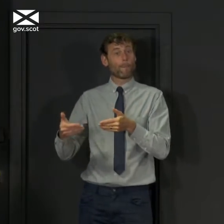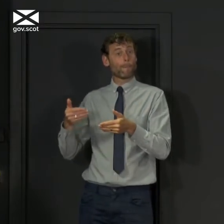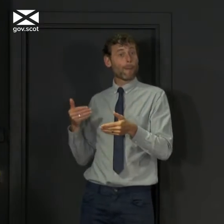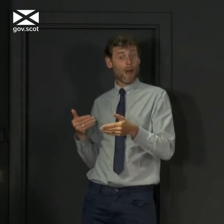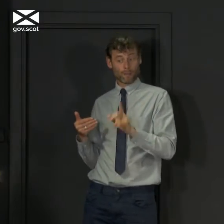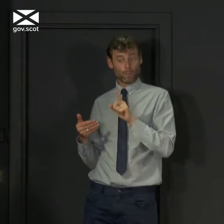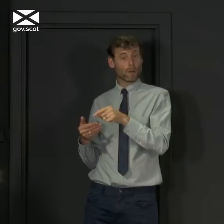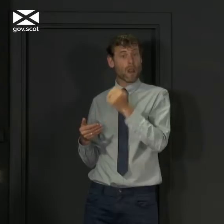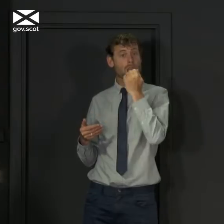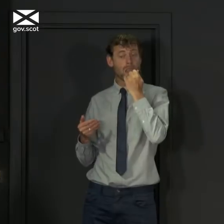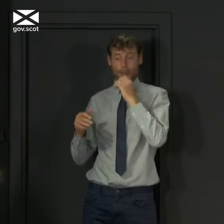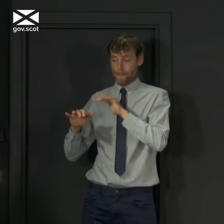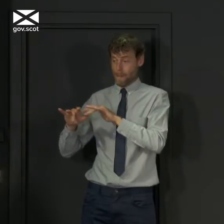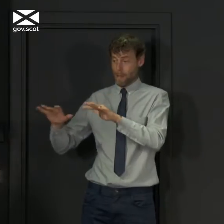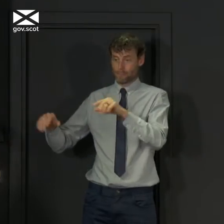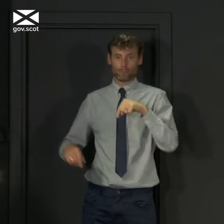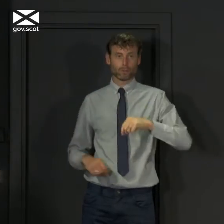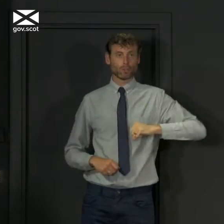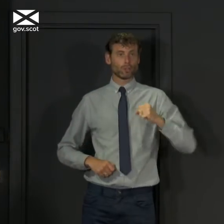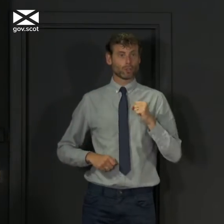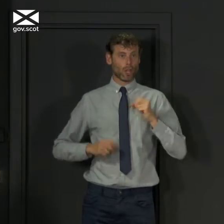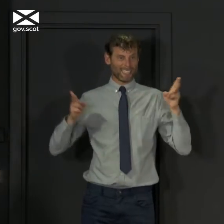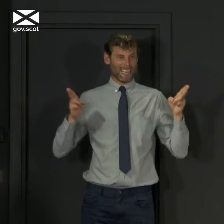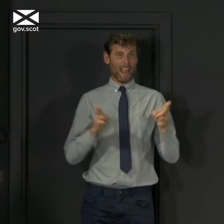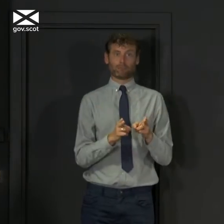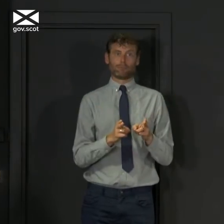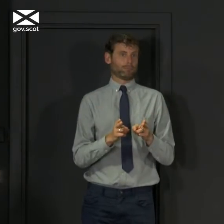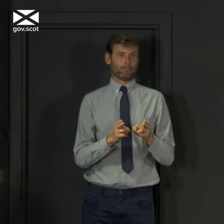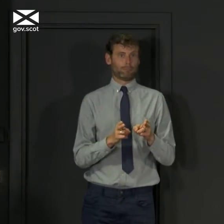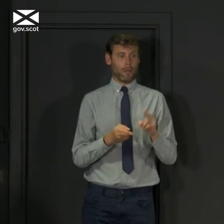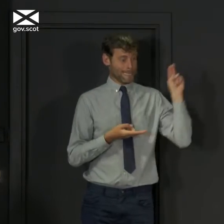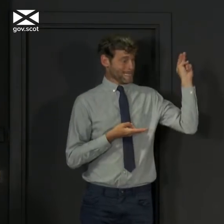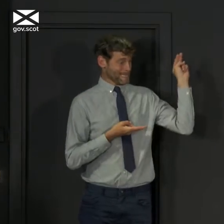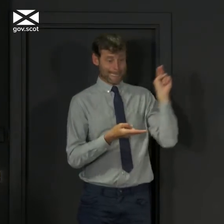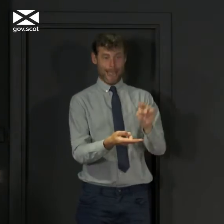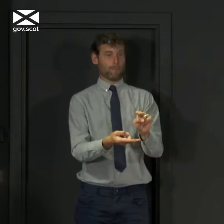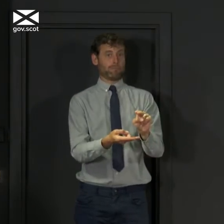of this virus. Our case numbers are falling faster and are at a lower level, the numbers